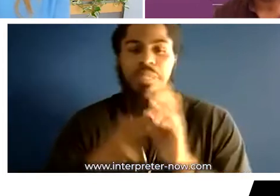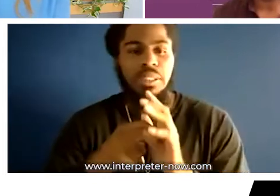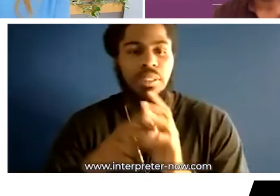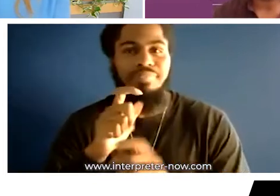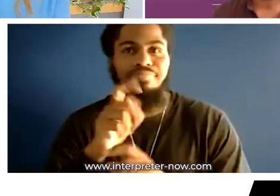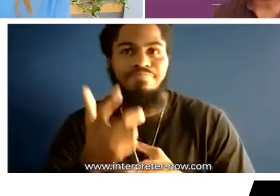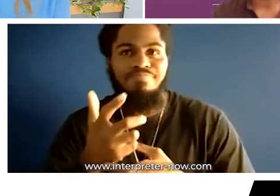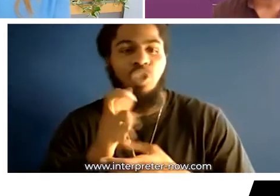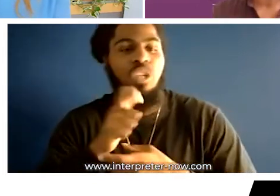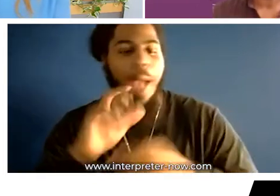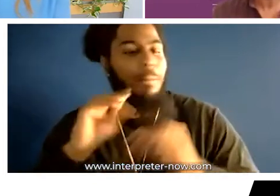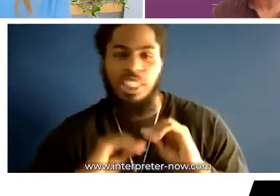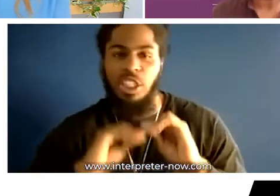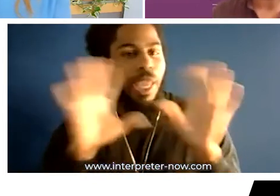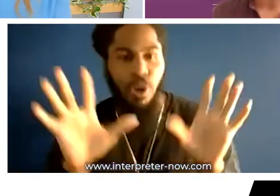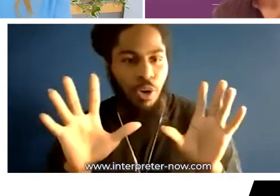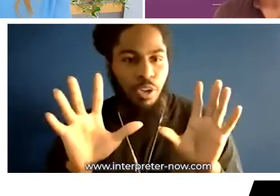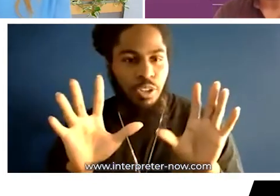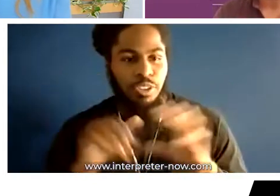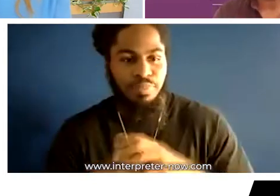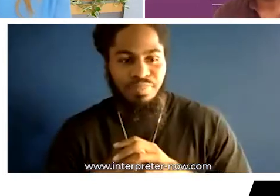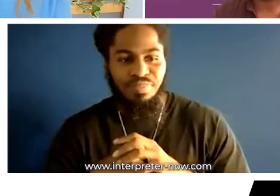I often also share that clarity is kind.